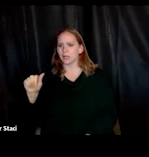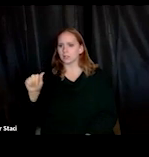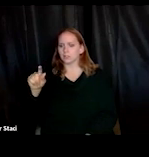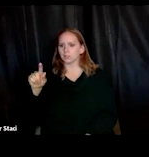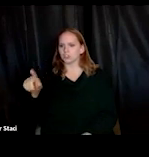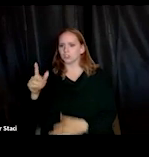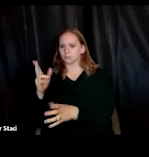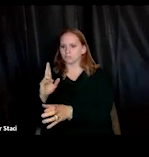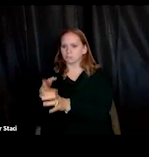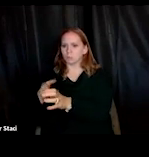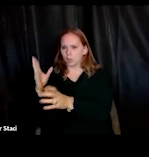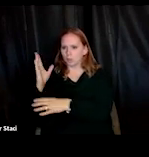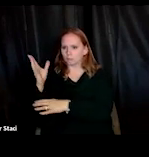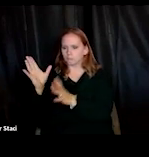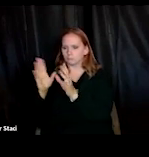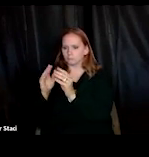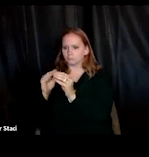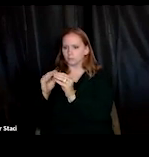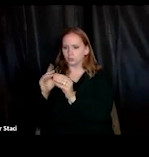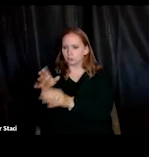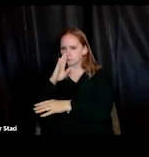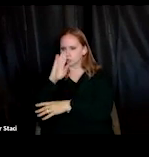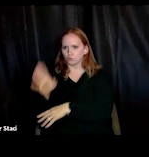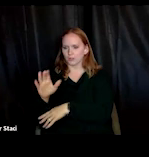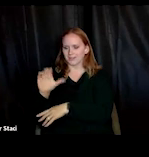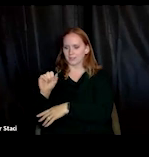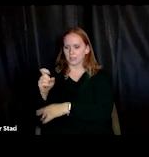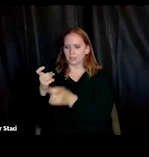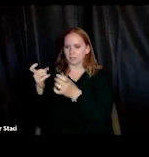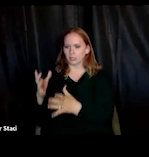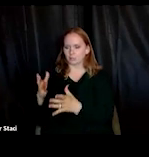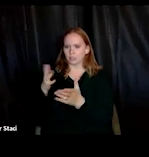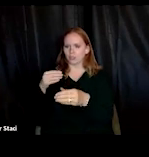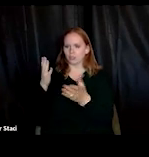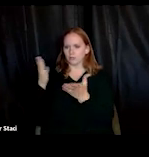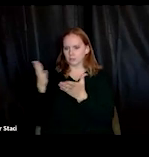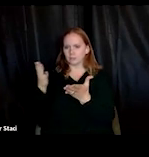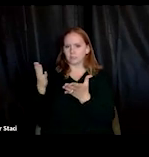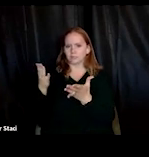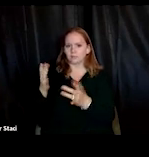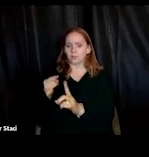strictly providing case management services. Our goal, of course, was to help individuals